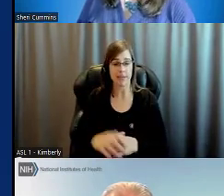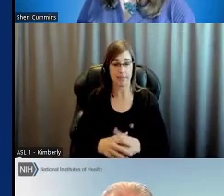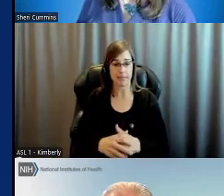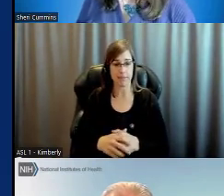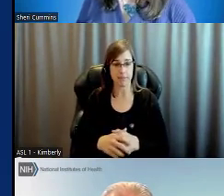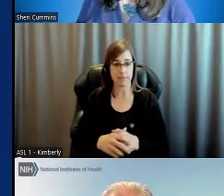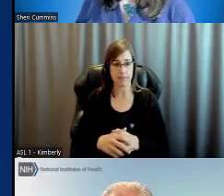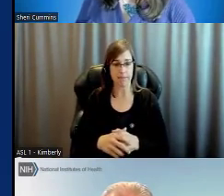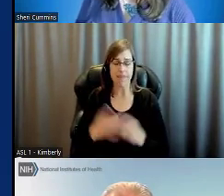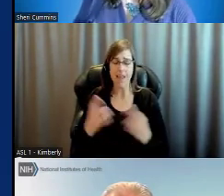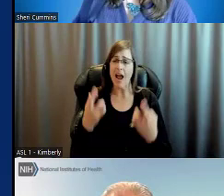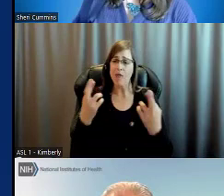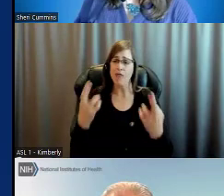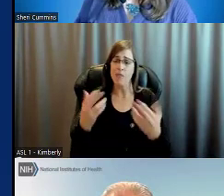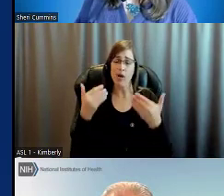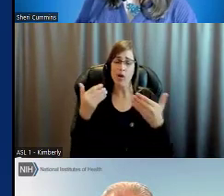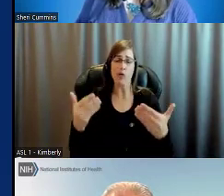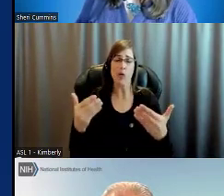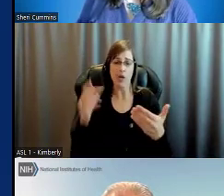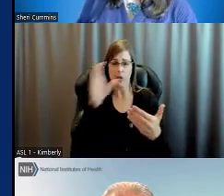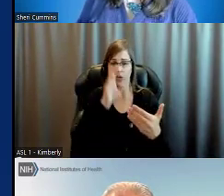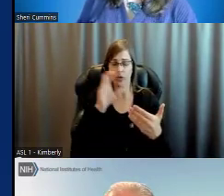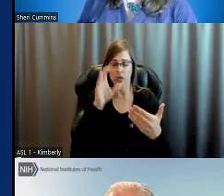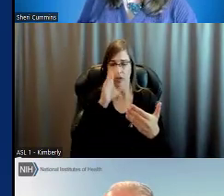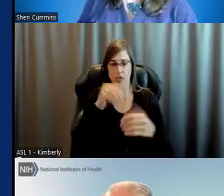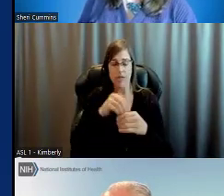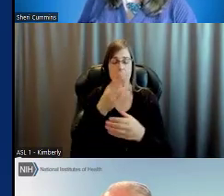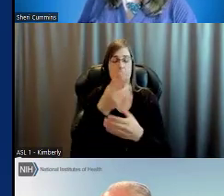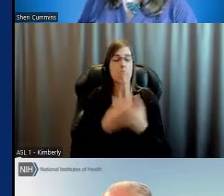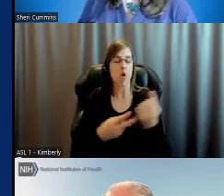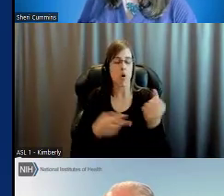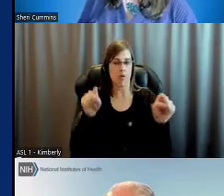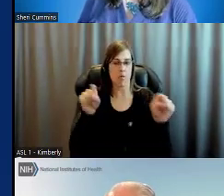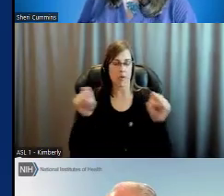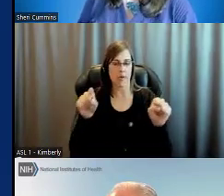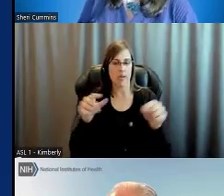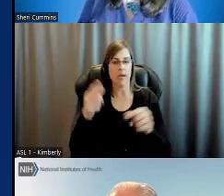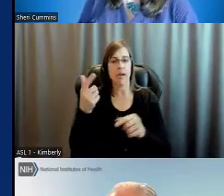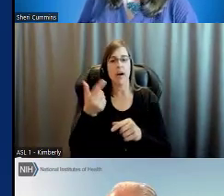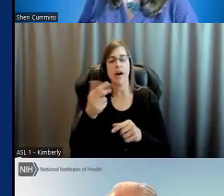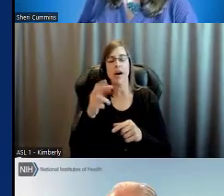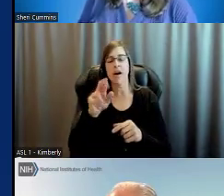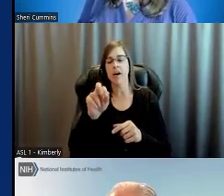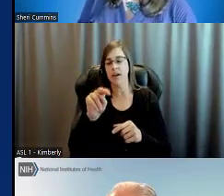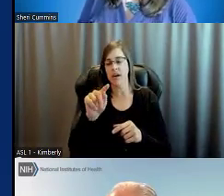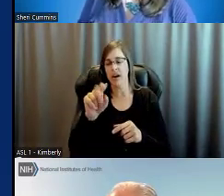I recommend that you go ahead, and you search in both places. So, grants.gov, we talked about it being federal-wide.